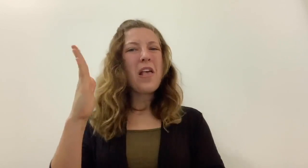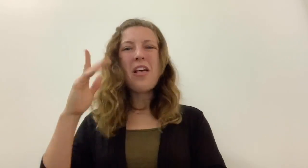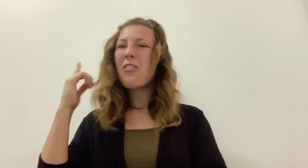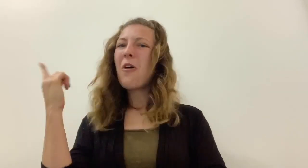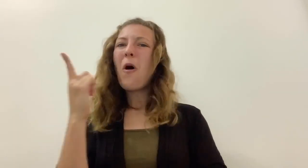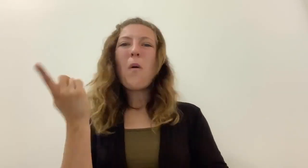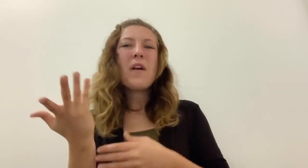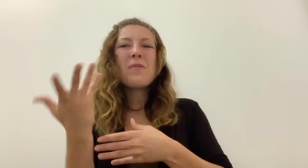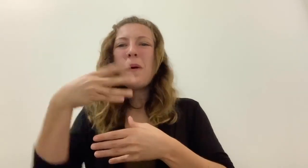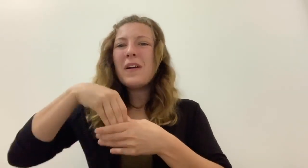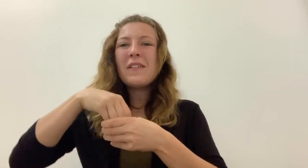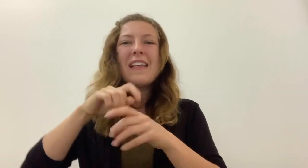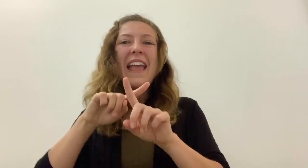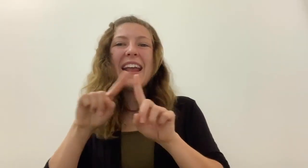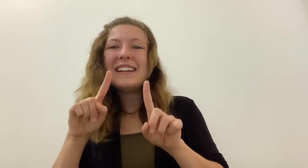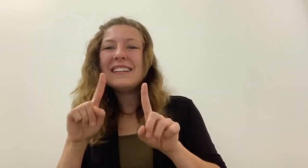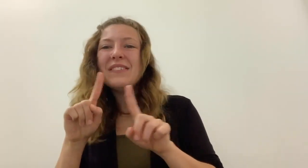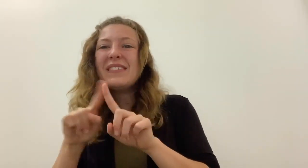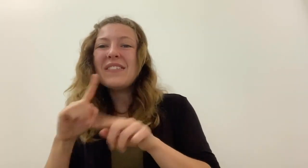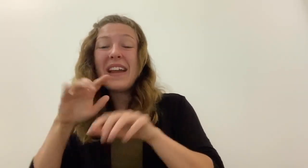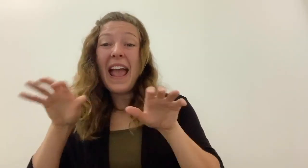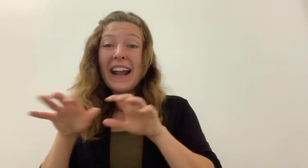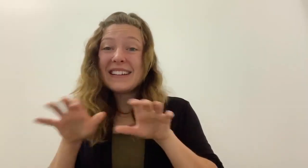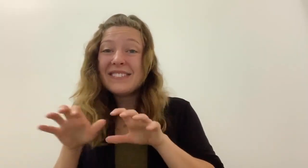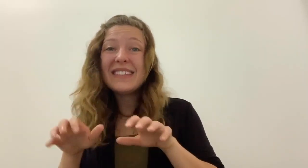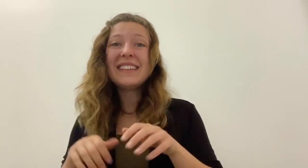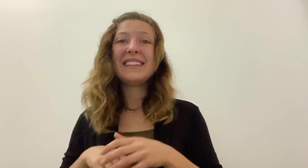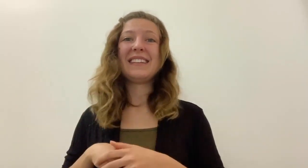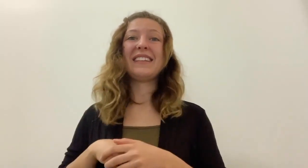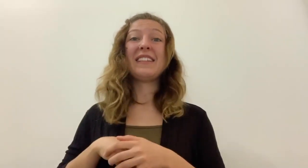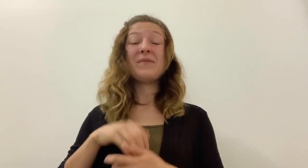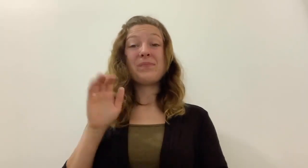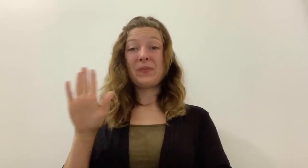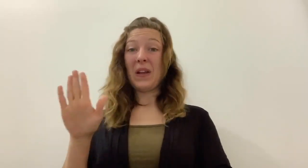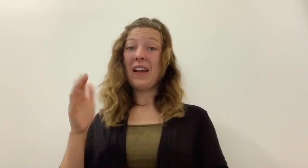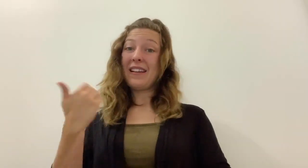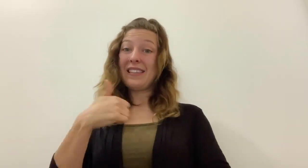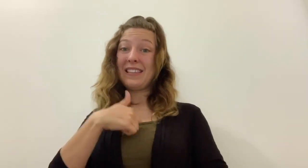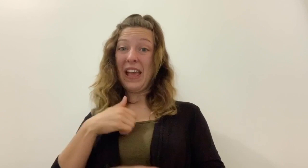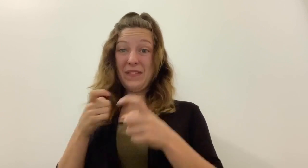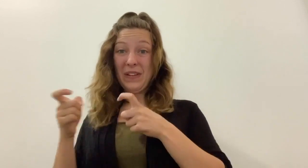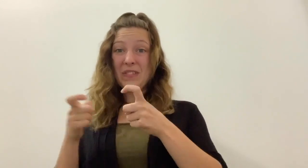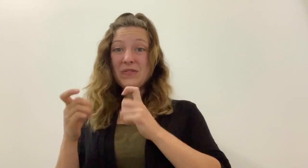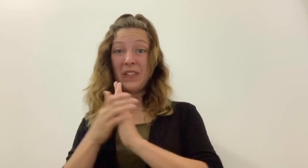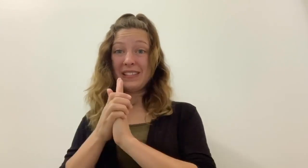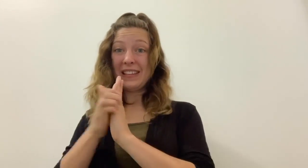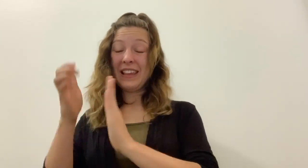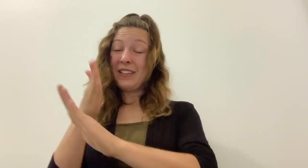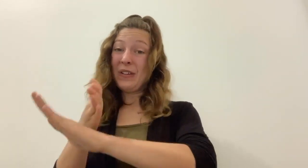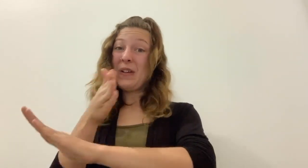She will always participate in different activities, and her self regulation skills are greatly